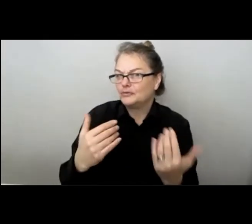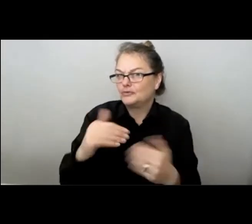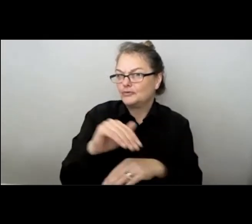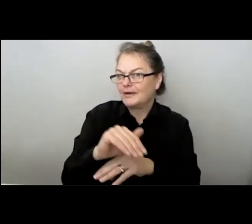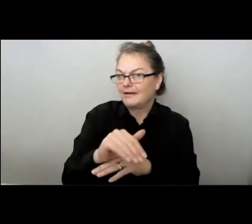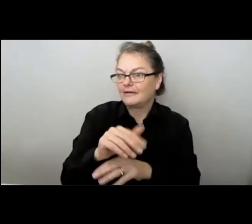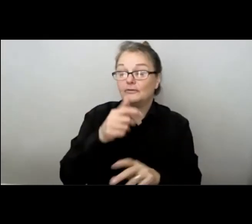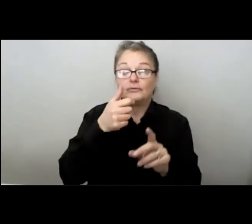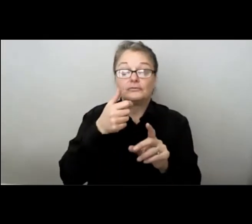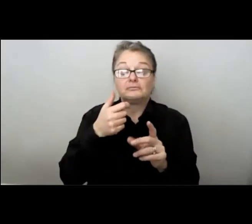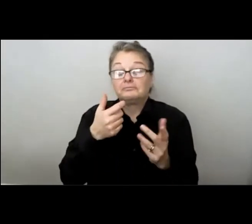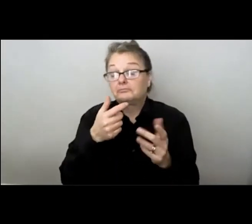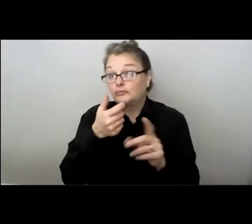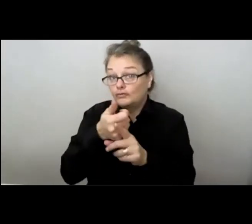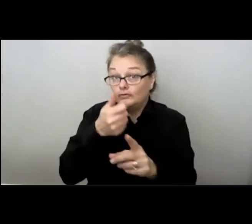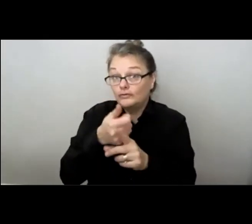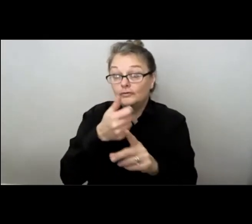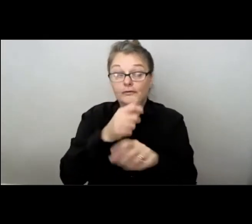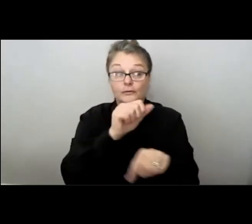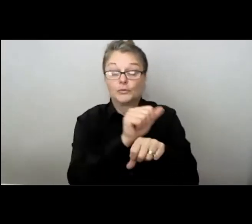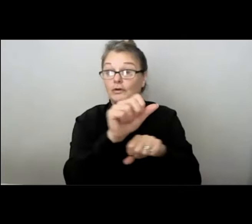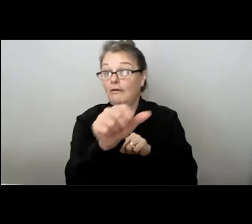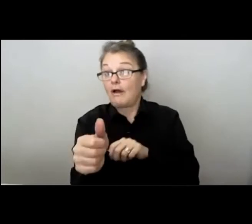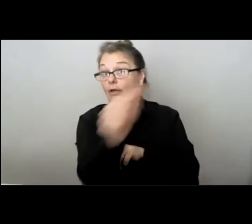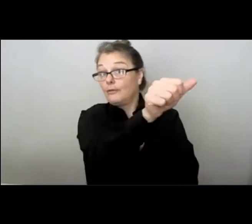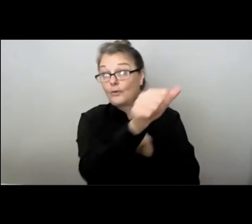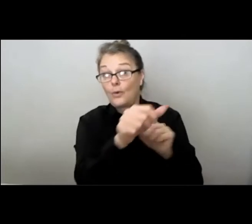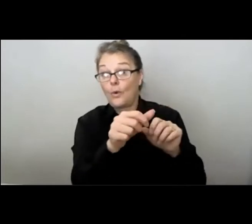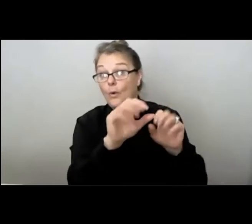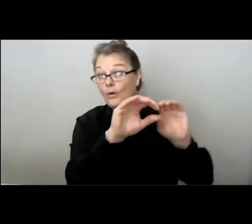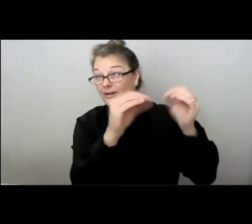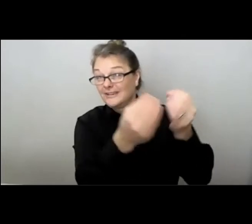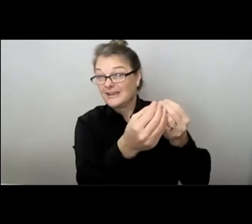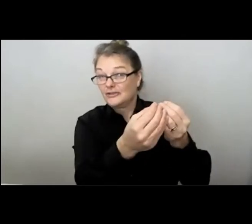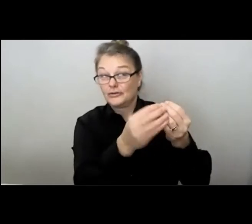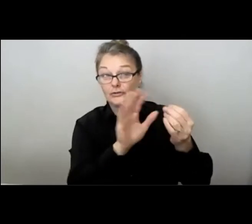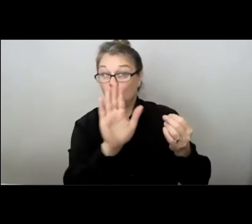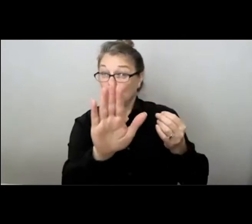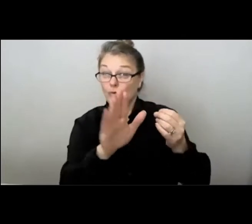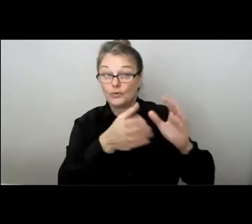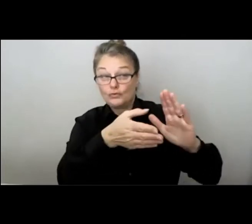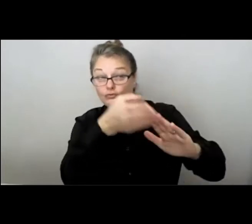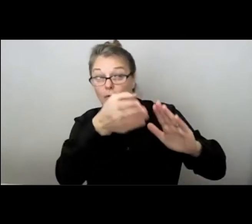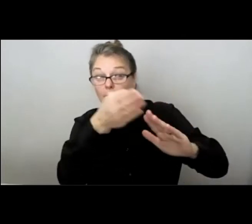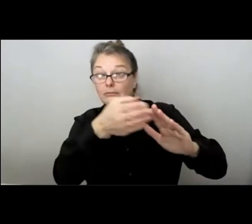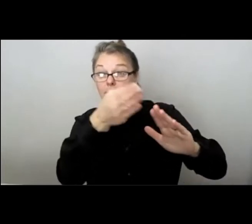WHO ARE FROM OTHER ORGANIZATIONS WHO ARE RUNNING SIMILAR PROJECTS LIKE THIS ONE FROM